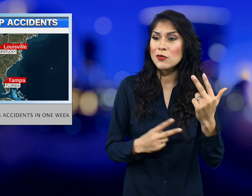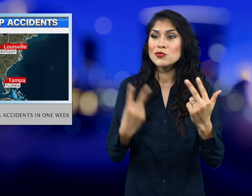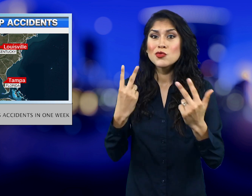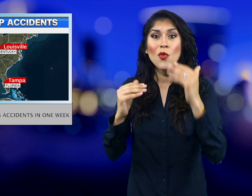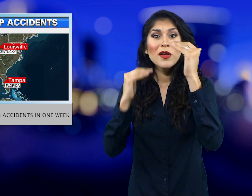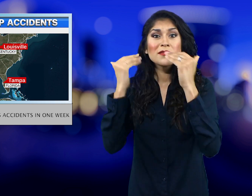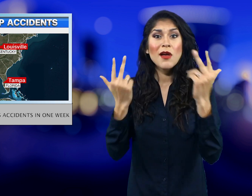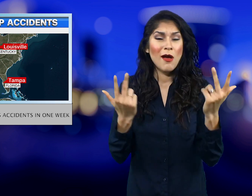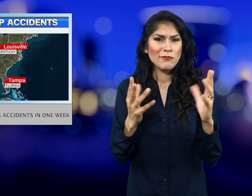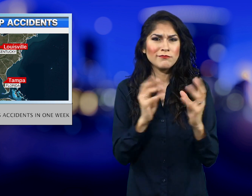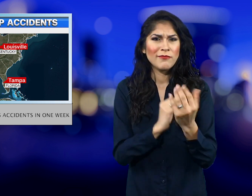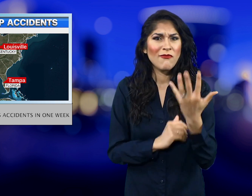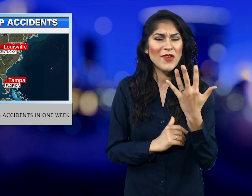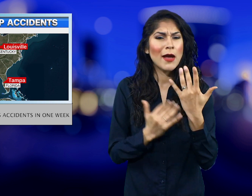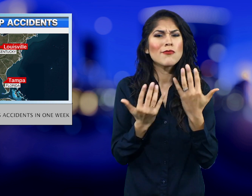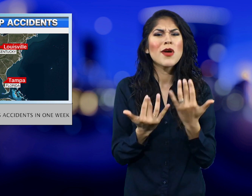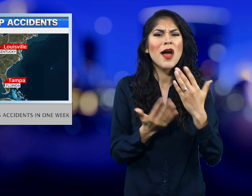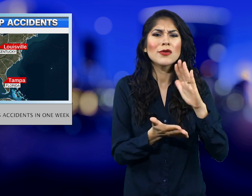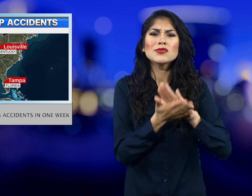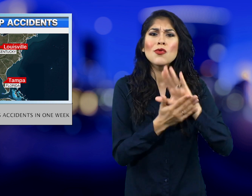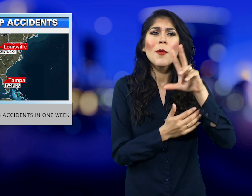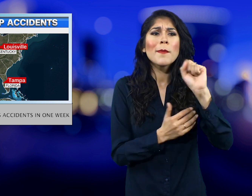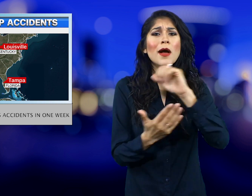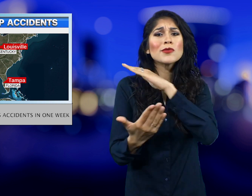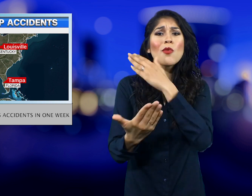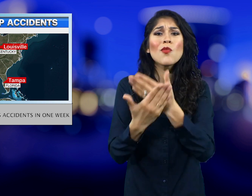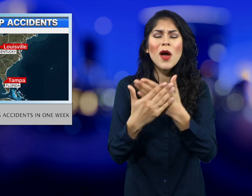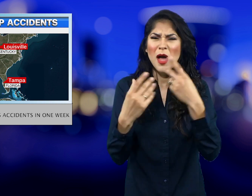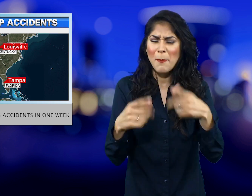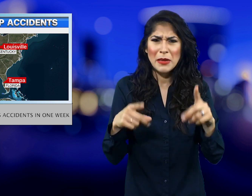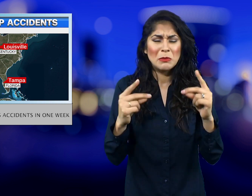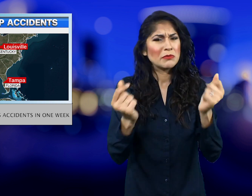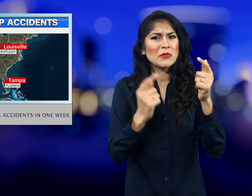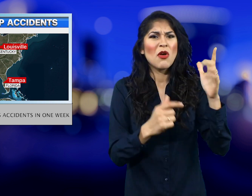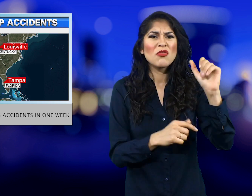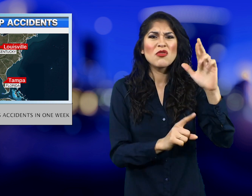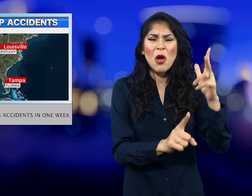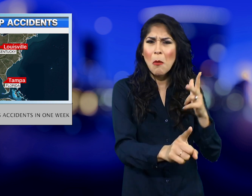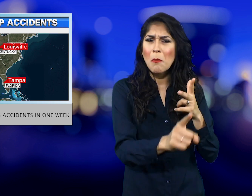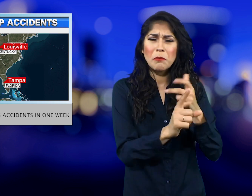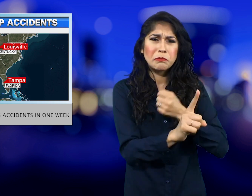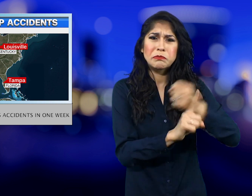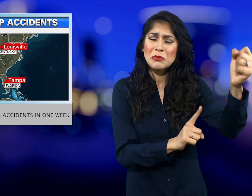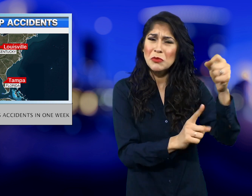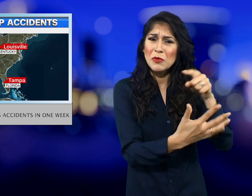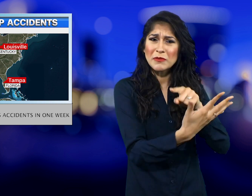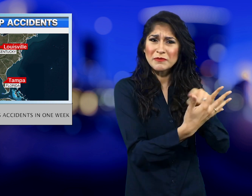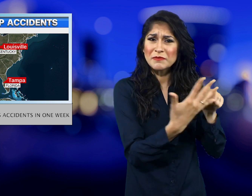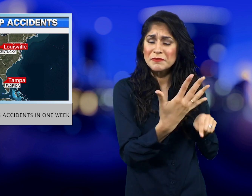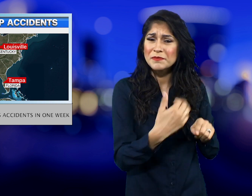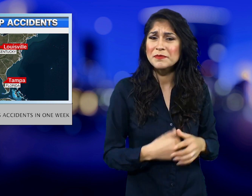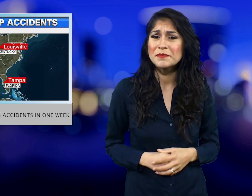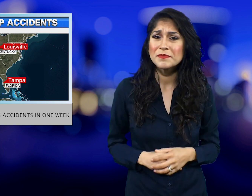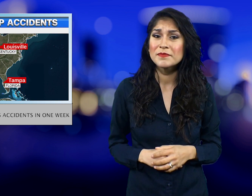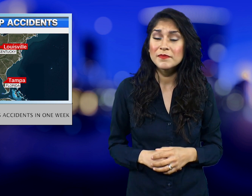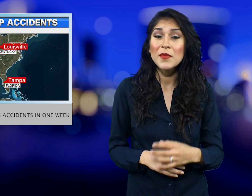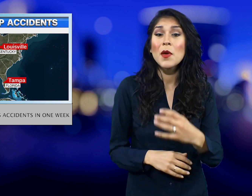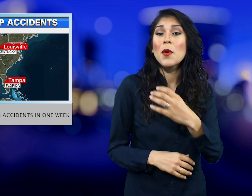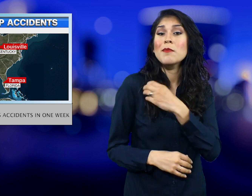Three children and two adults were hit by a car while waiting at a school bus stop.